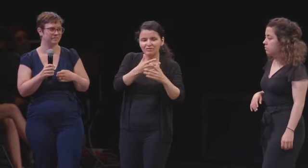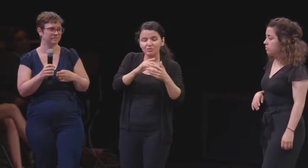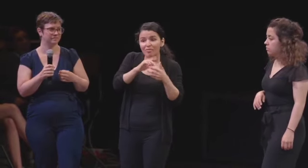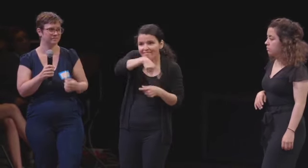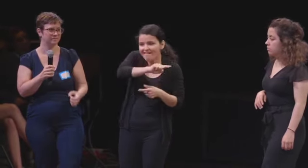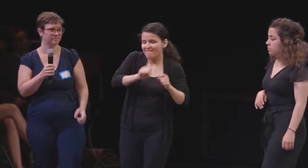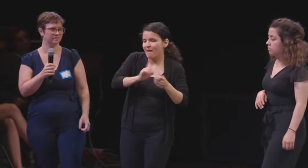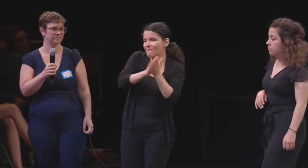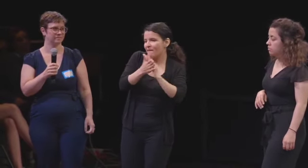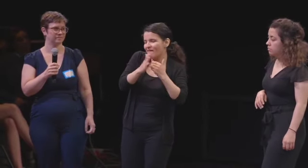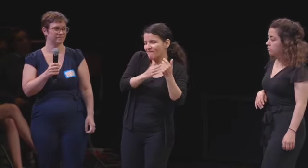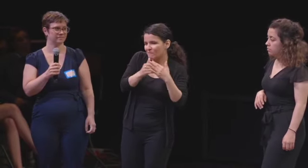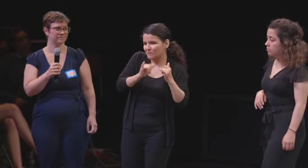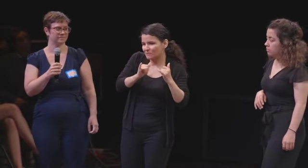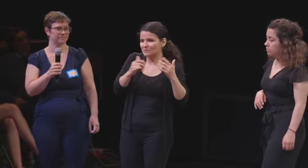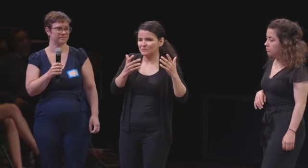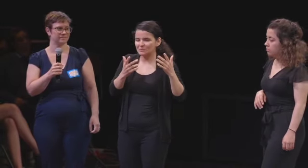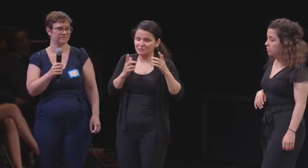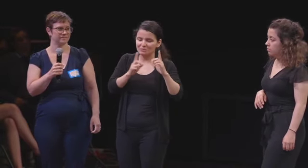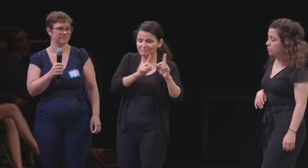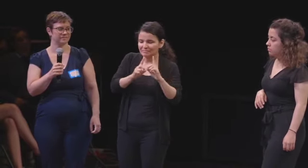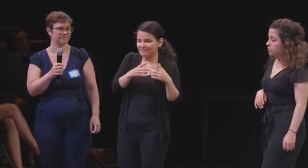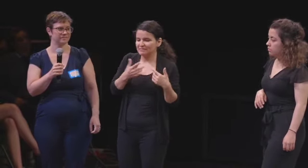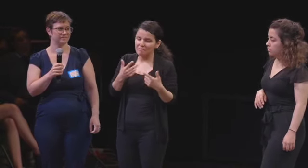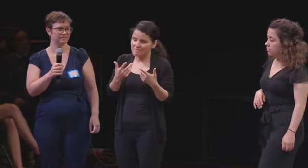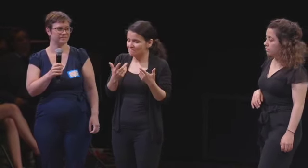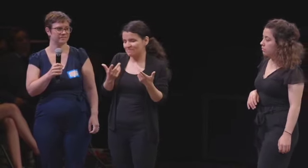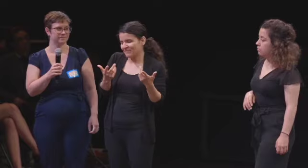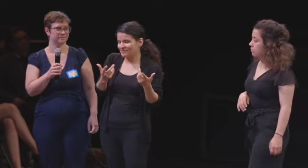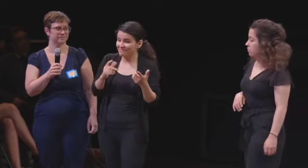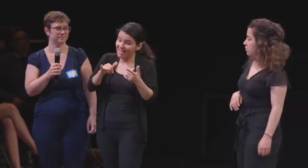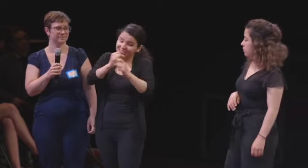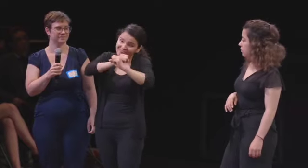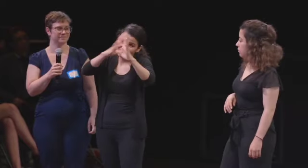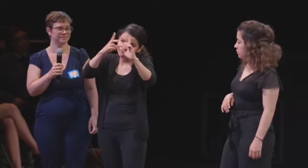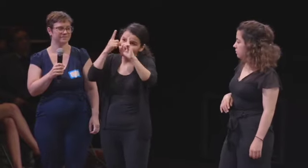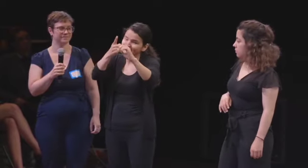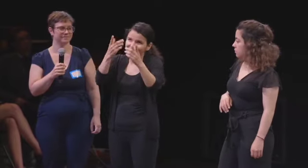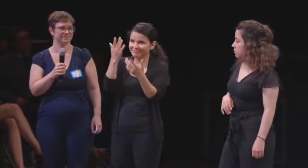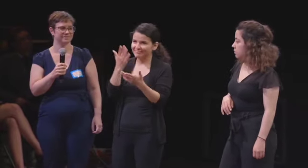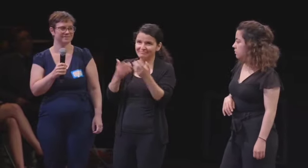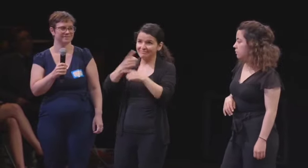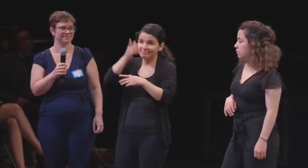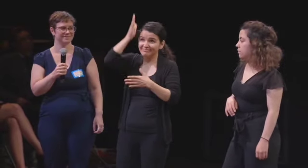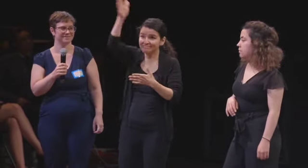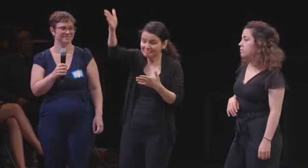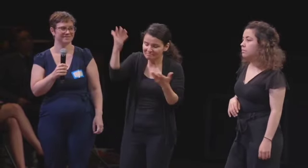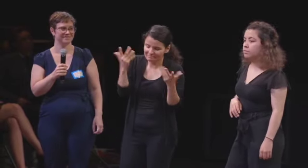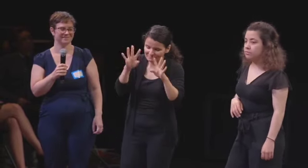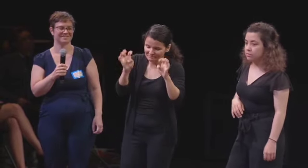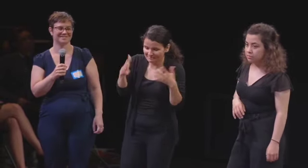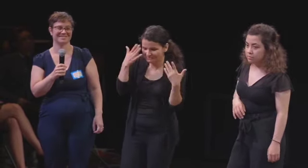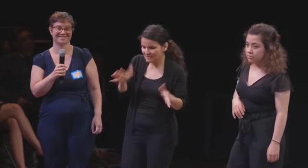and participate in rehearsal, it becomes more comfortable and easier to do that. You know, that's something that